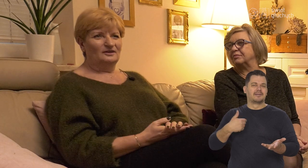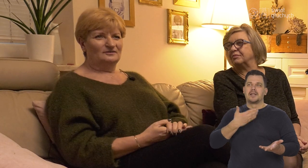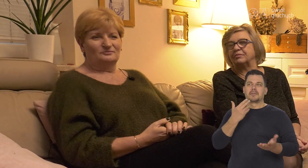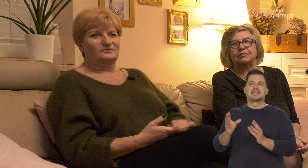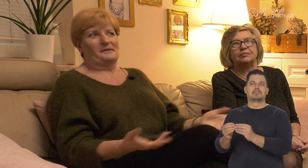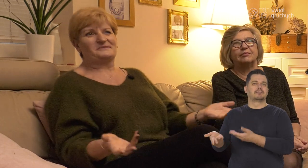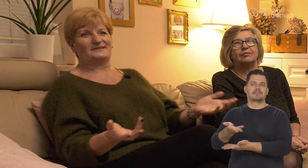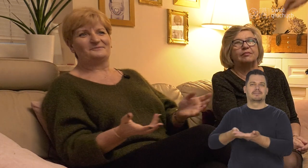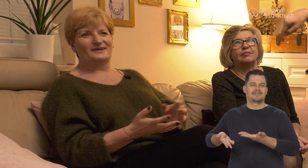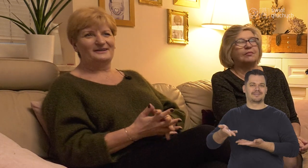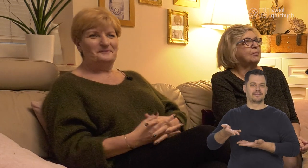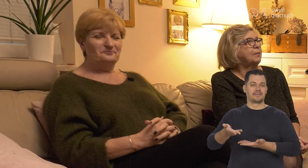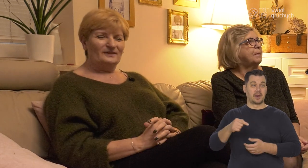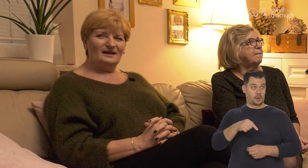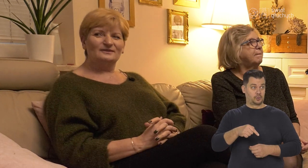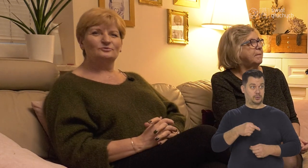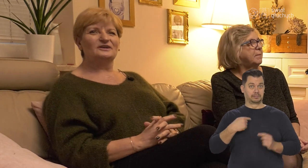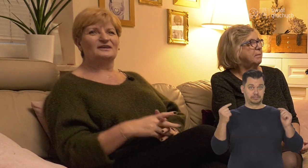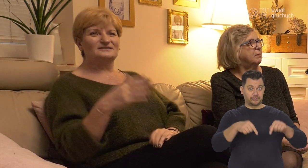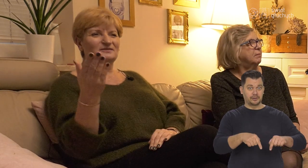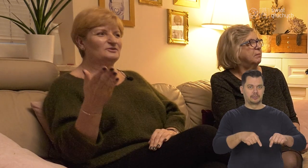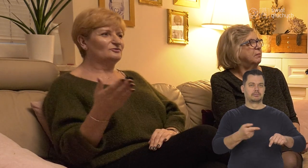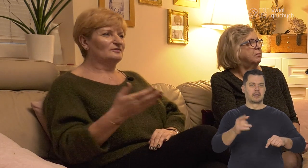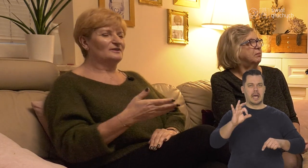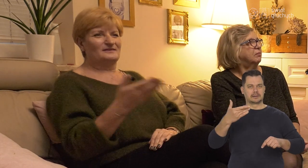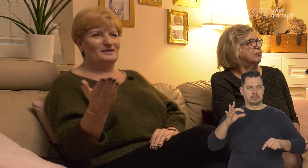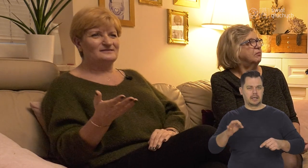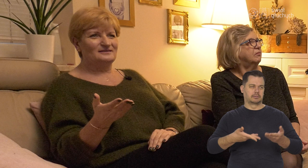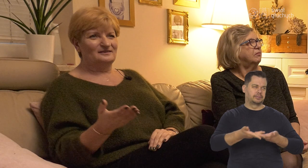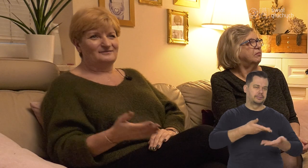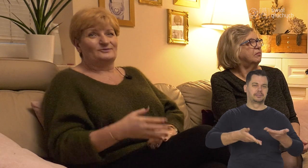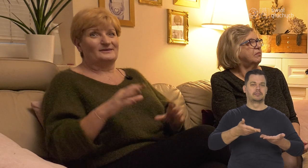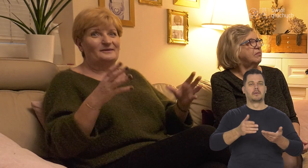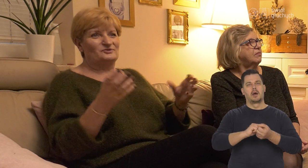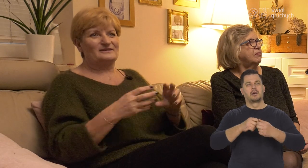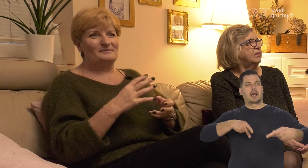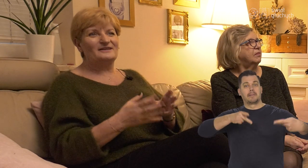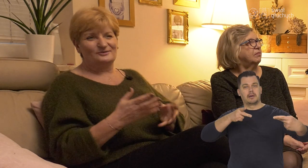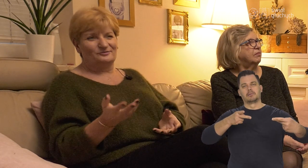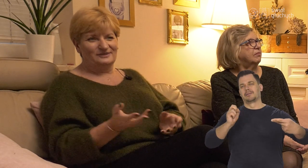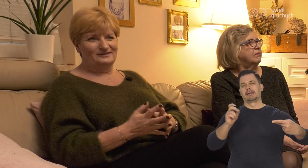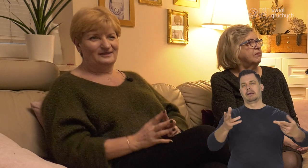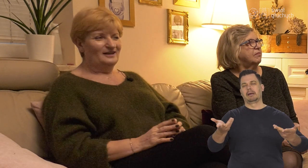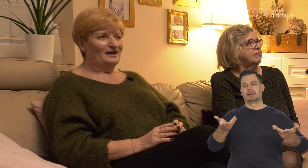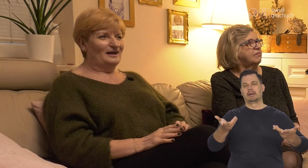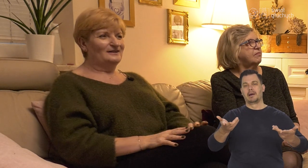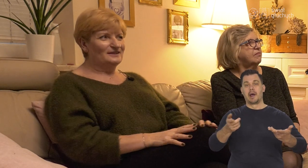because I don't have anyone to talk to. And here, with them, it's texting, possibly video conversation